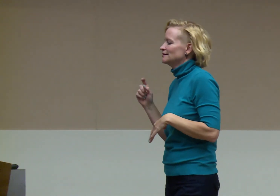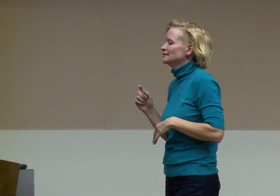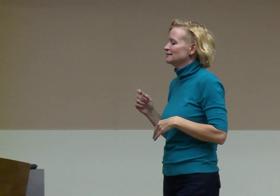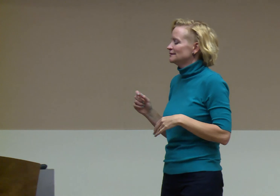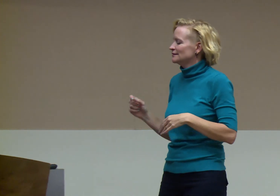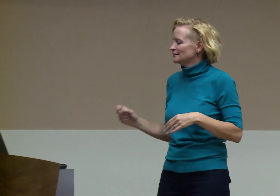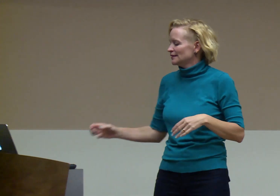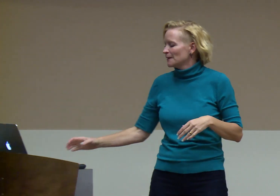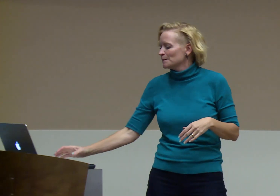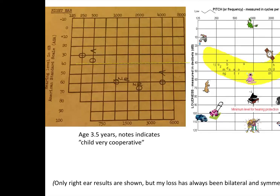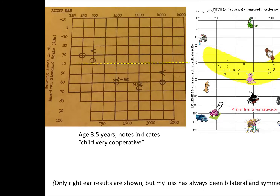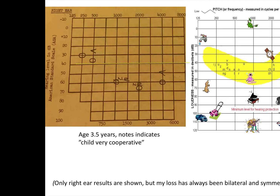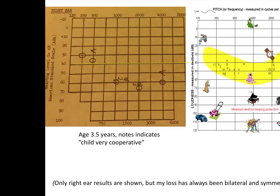Hearing aids in the right picture.